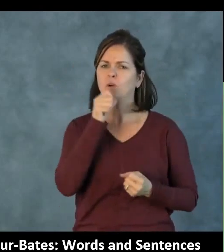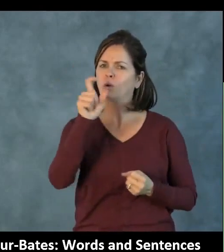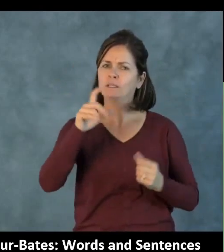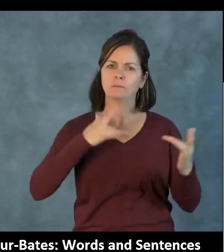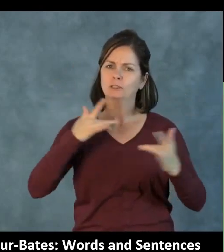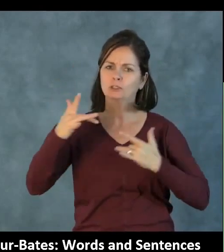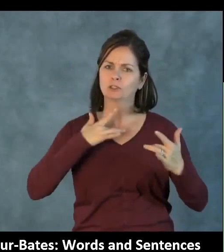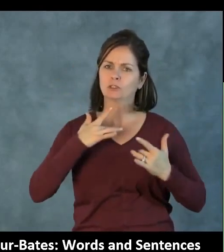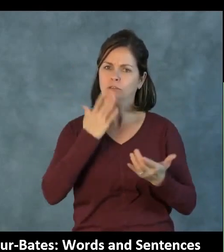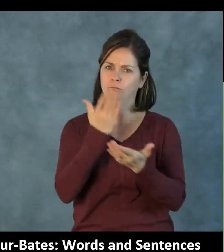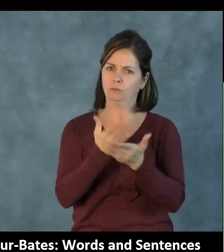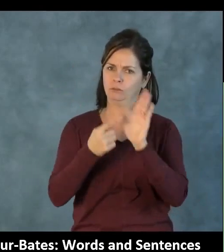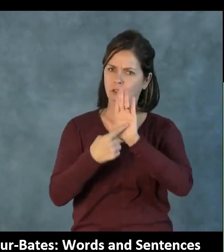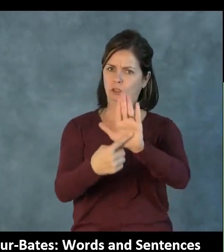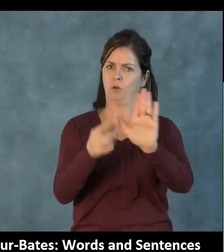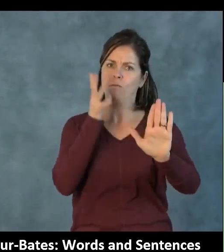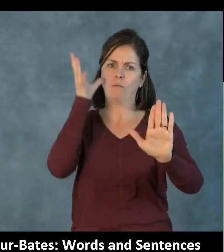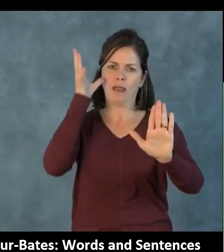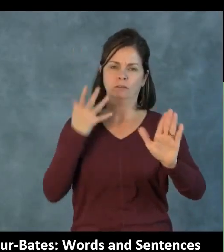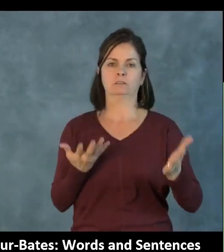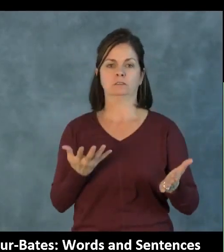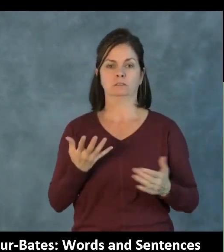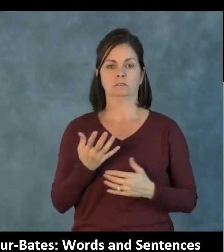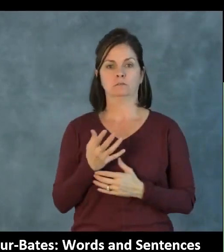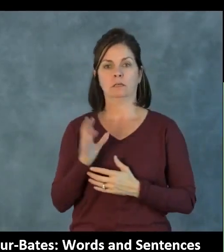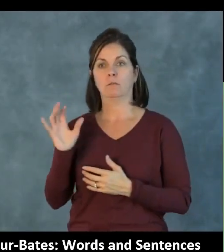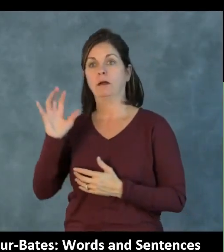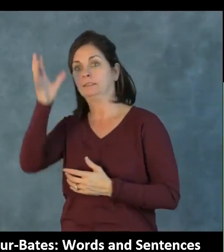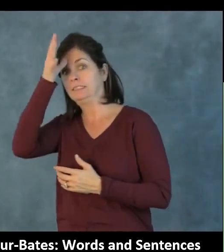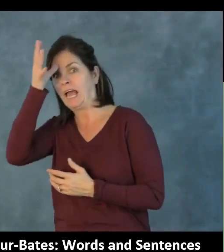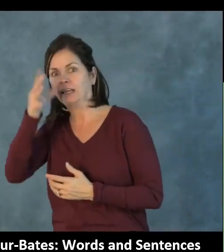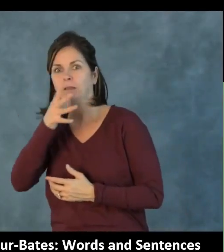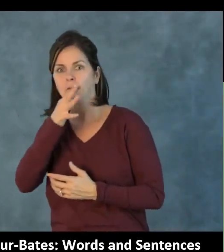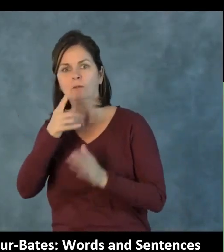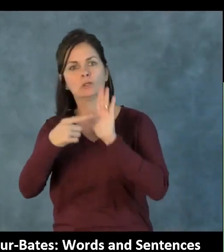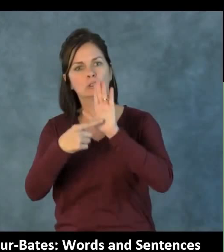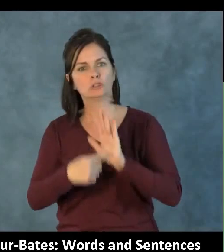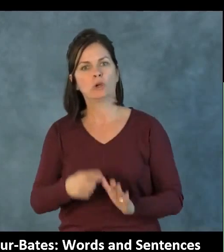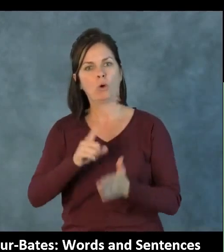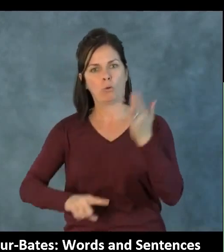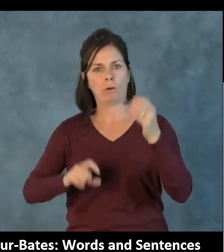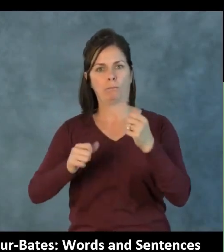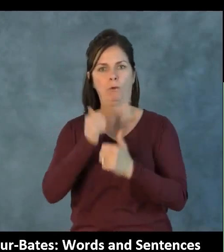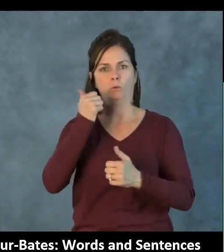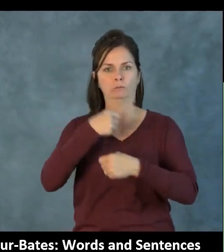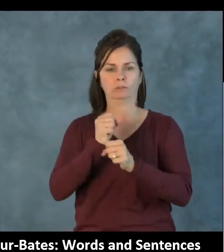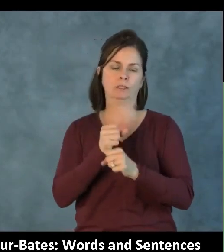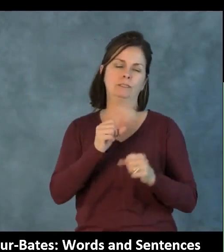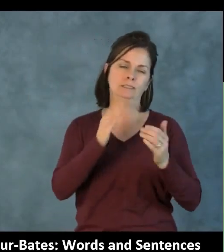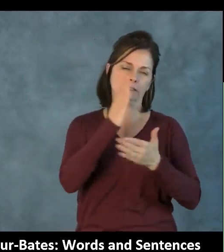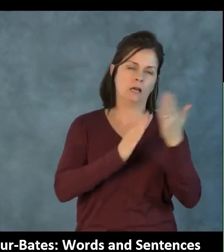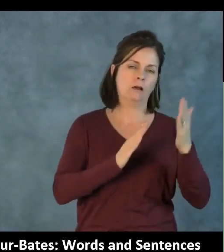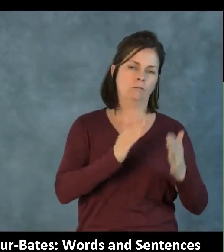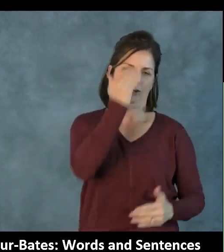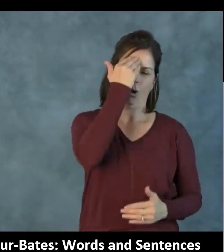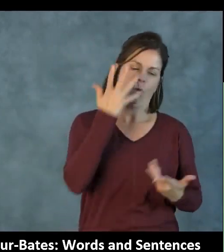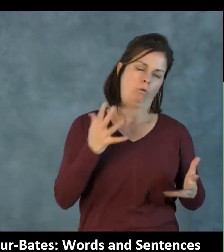are producing. So let's not be too worried about that." But, you know, "Daddy", "Mommy'" some are of course